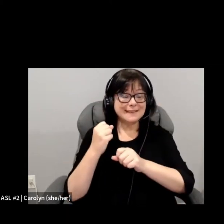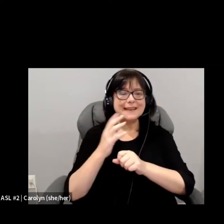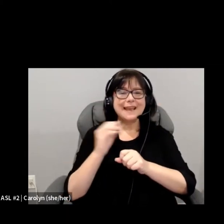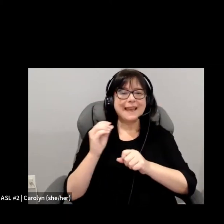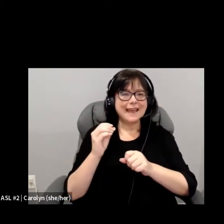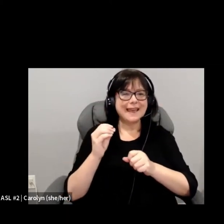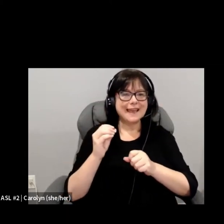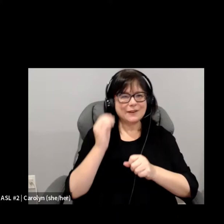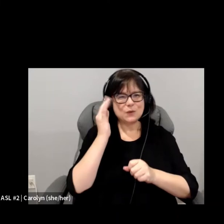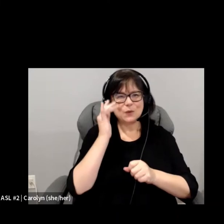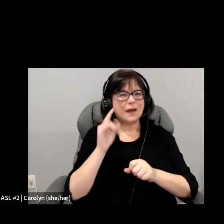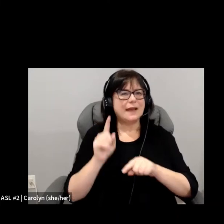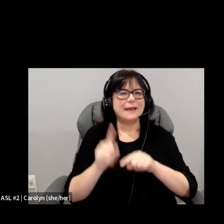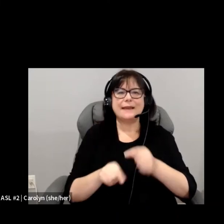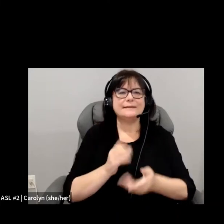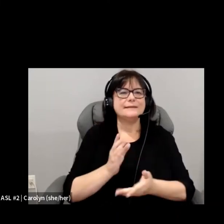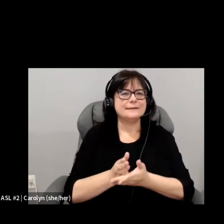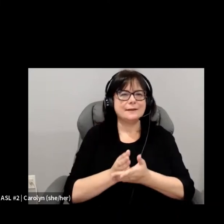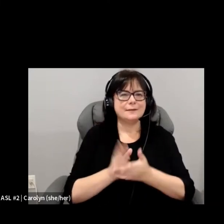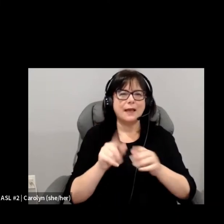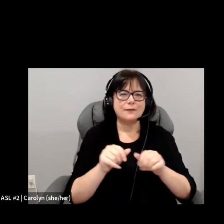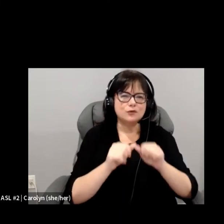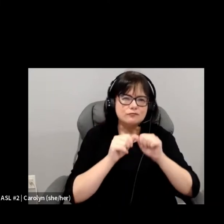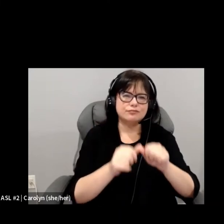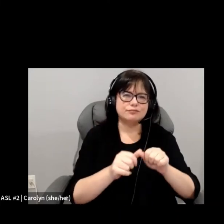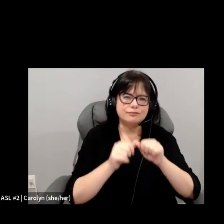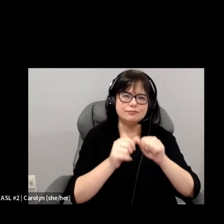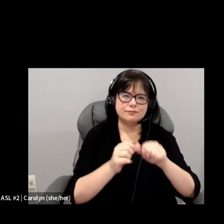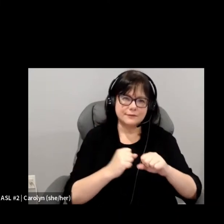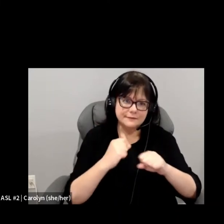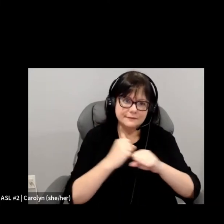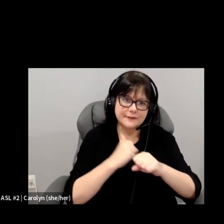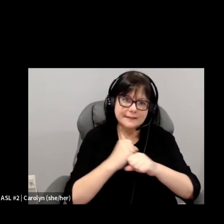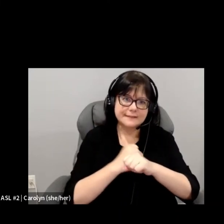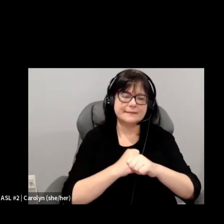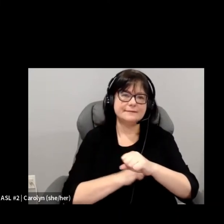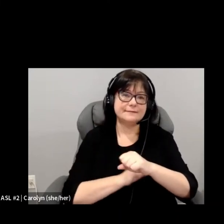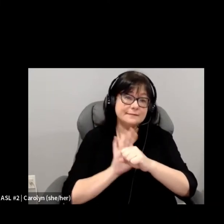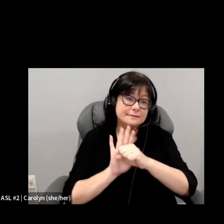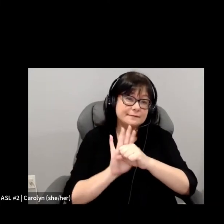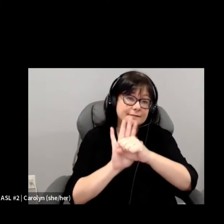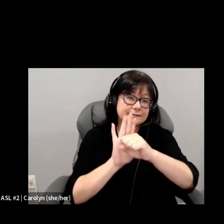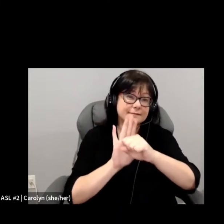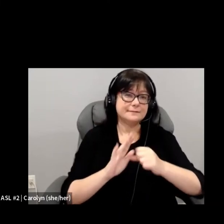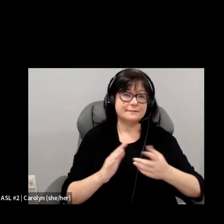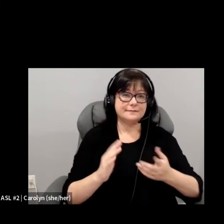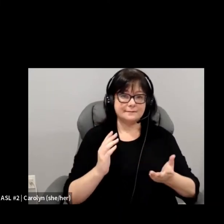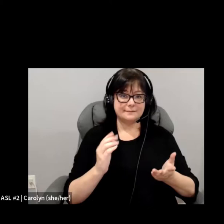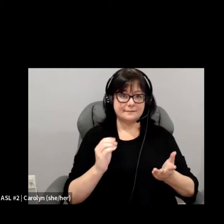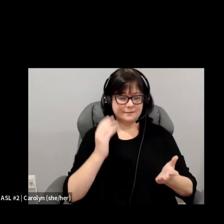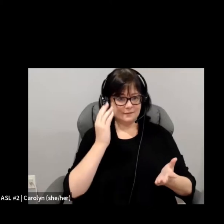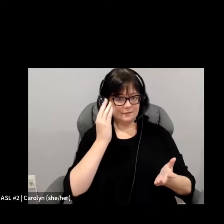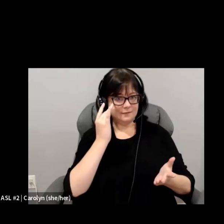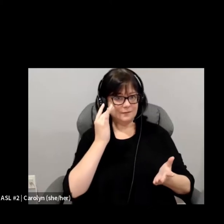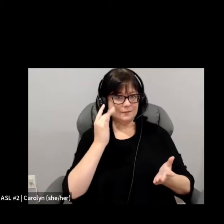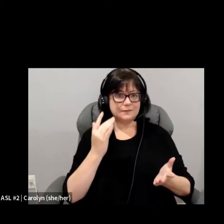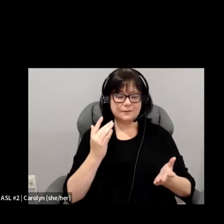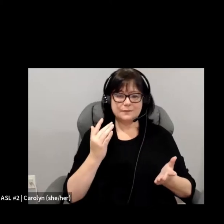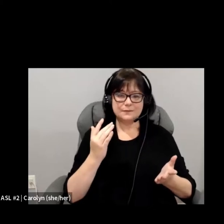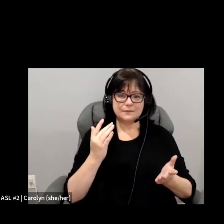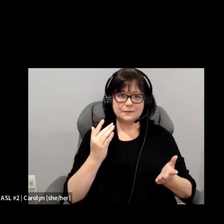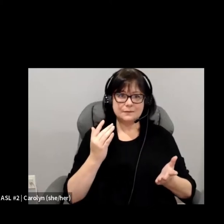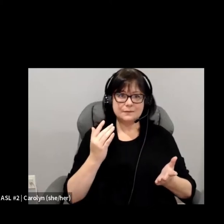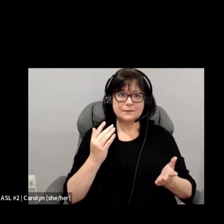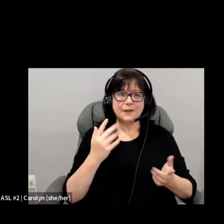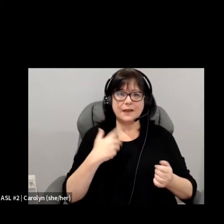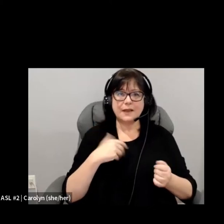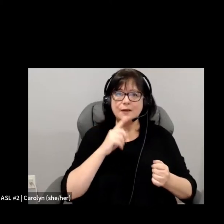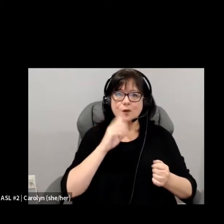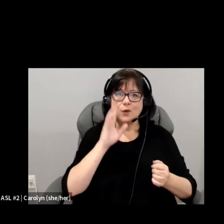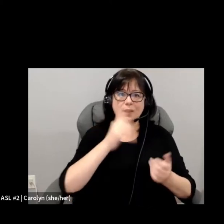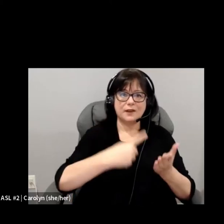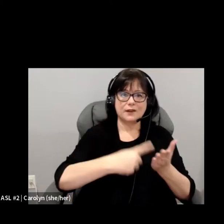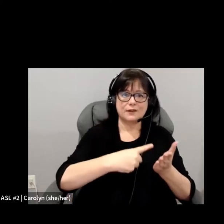WE DO AND WHY WILL WE NEED TO BE VIGILANT IN OUR SUBSTANTIVE WORK.